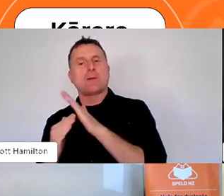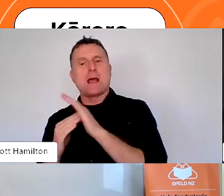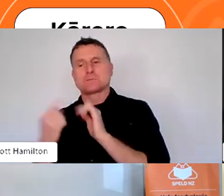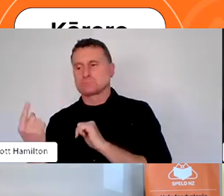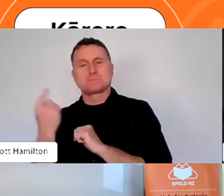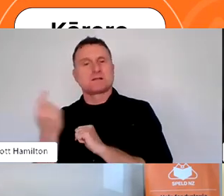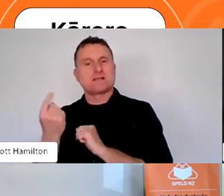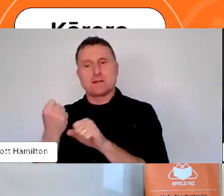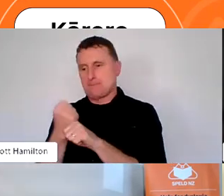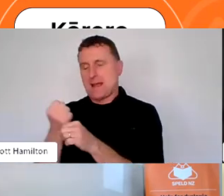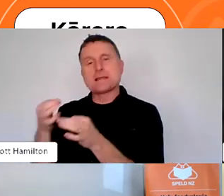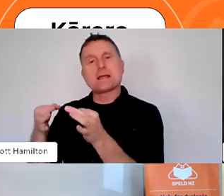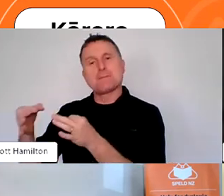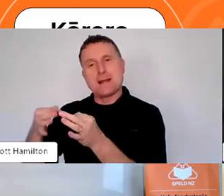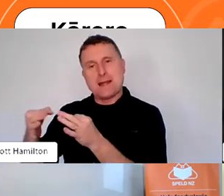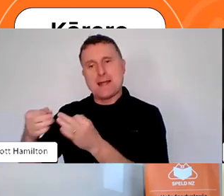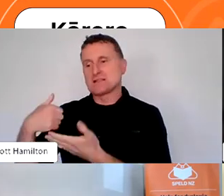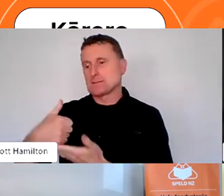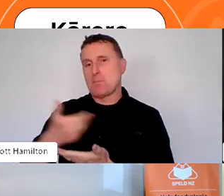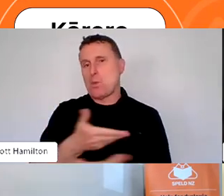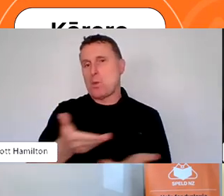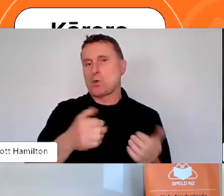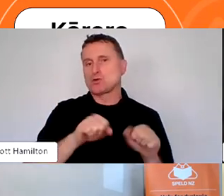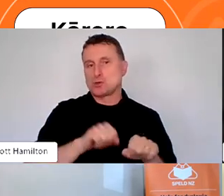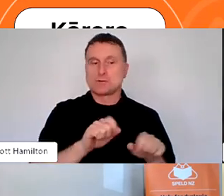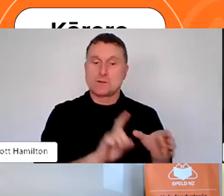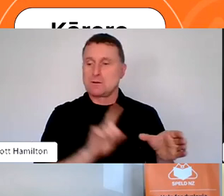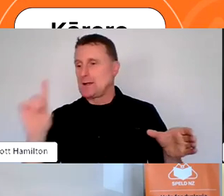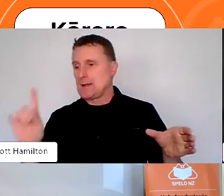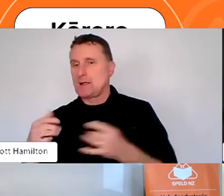going to serve the students in their classroom is more sustainable